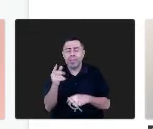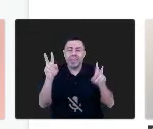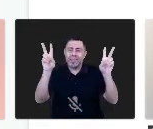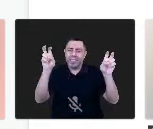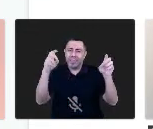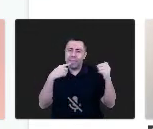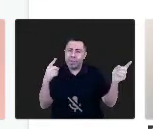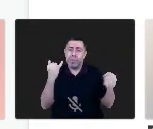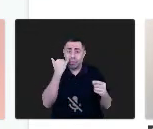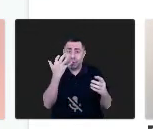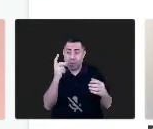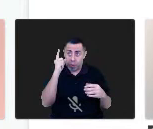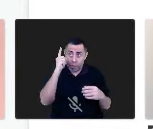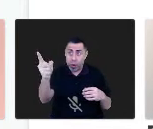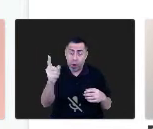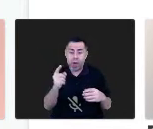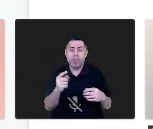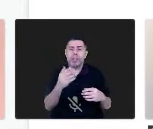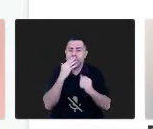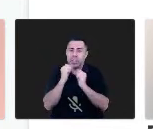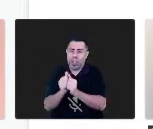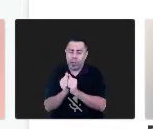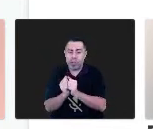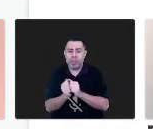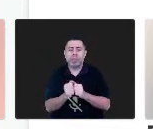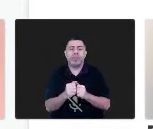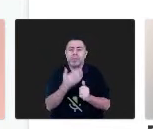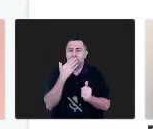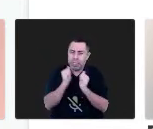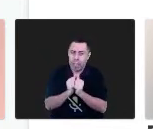exactly that right go together with people have help there's nothing wrong with asking for help